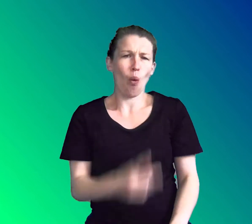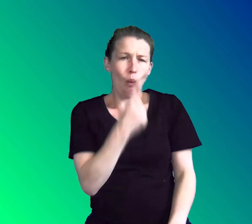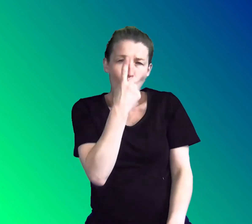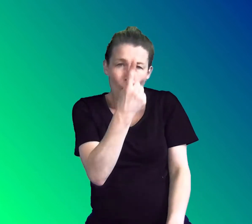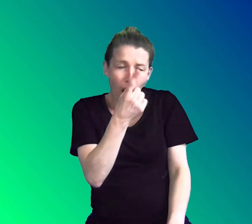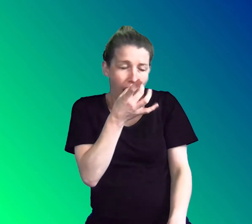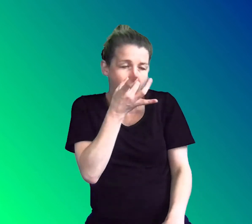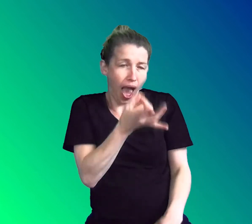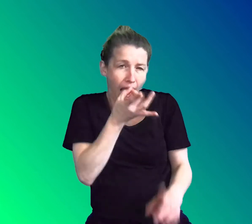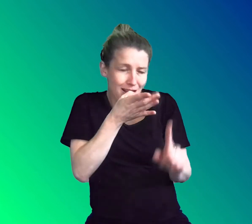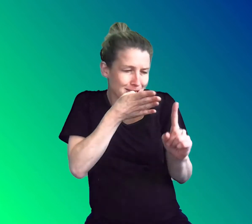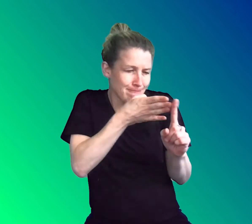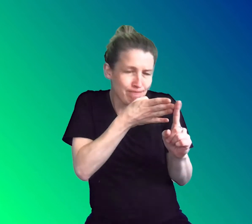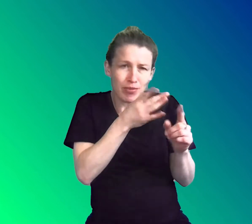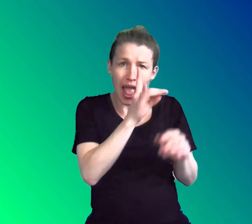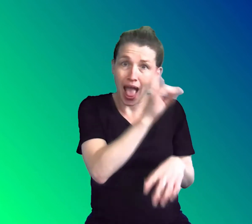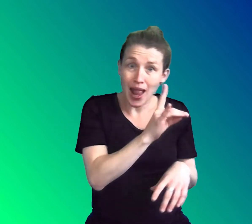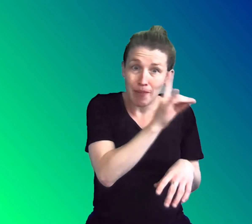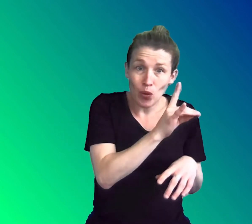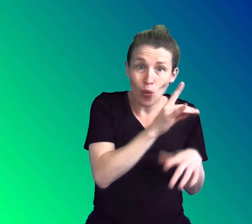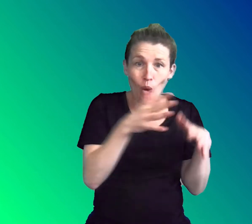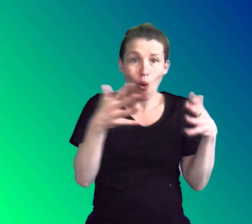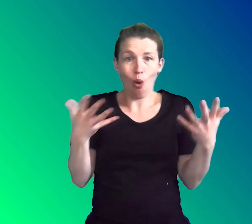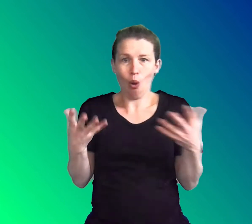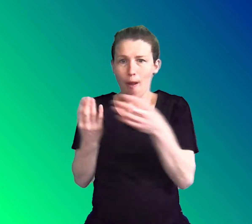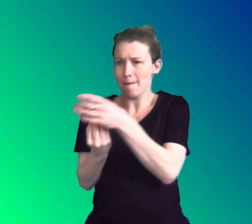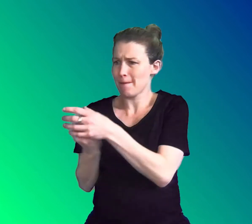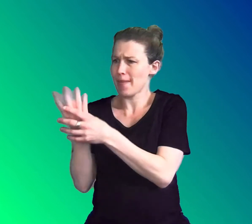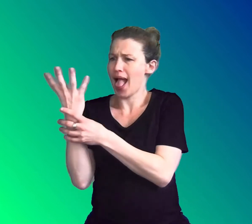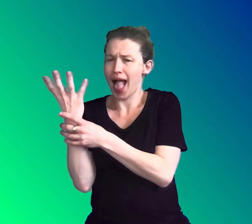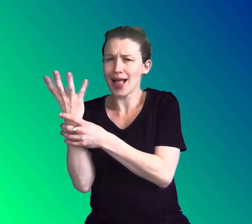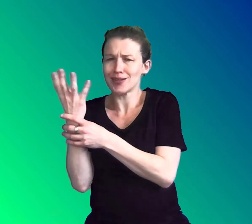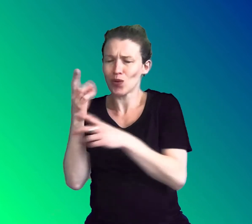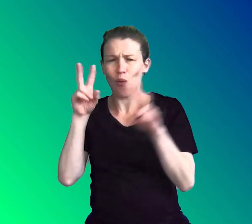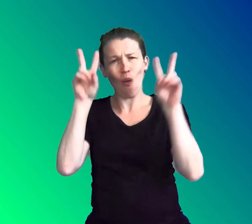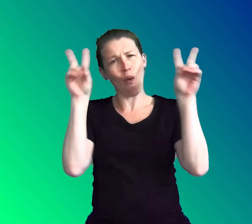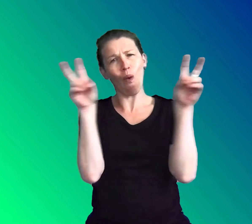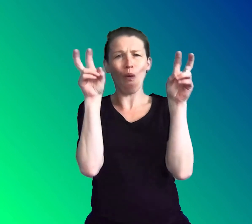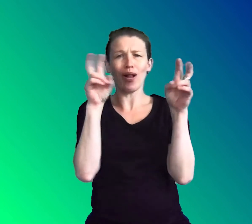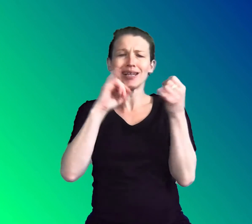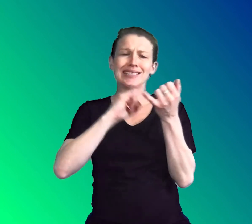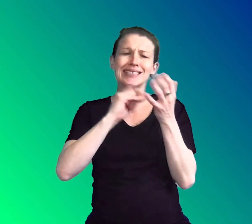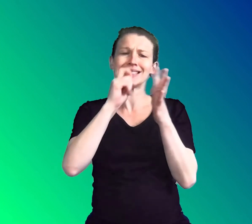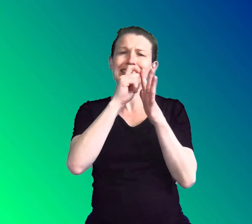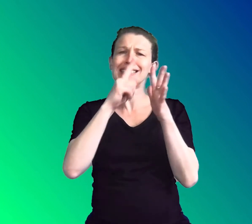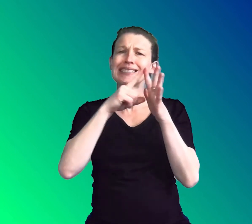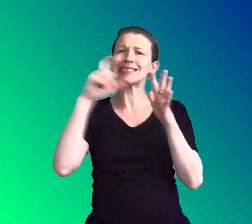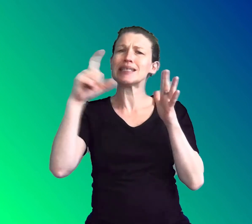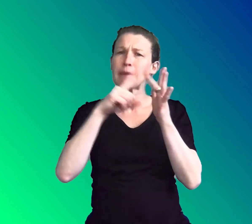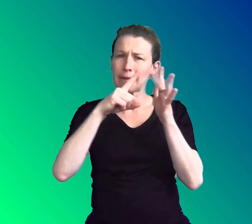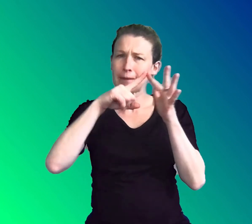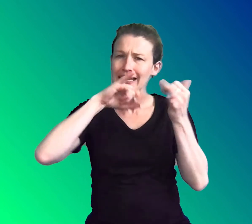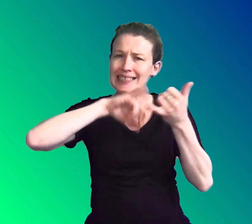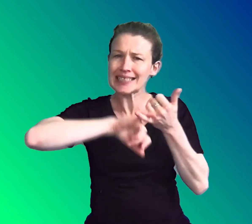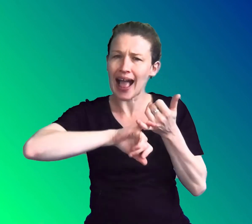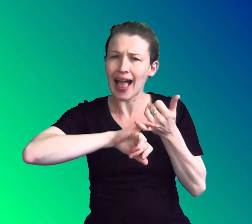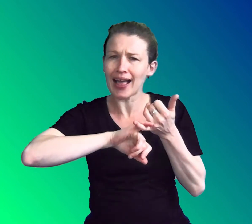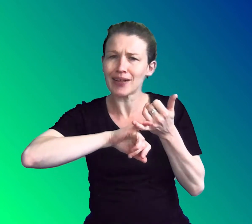One kind of animal or plant is called a "species",